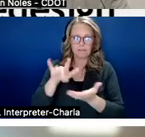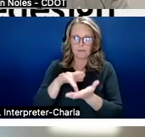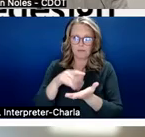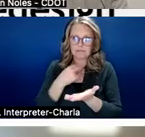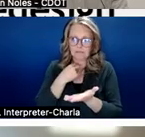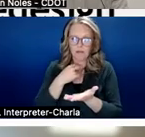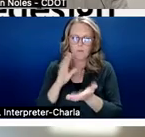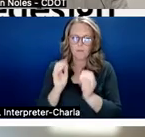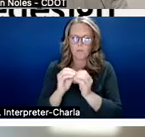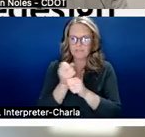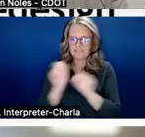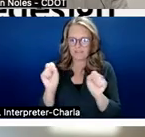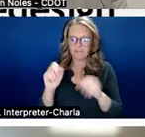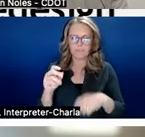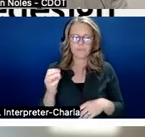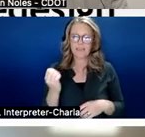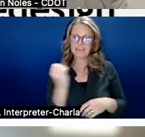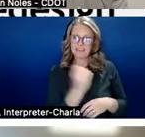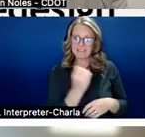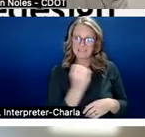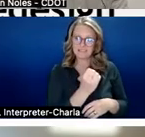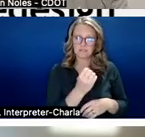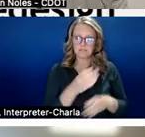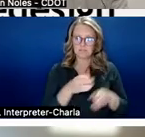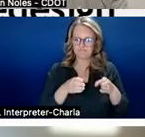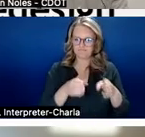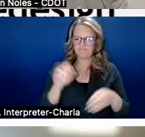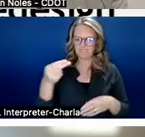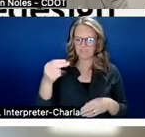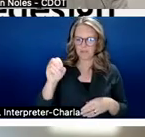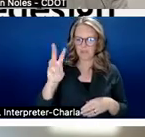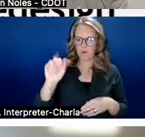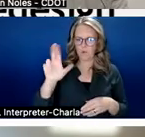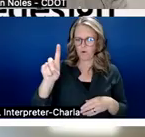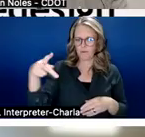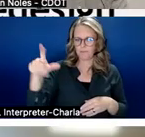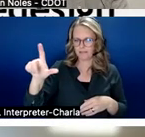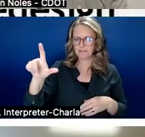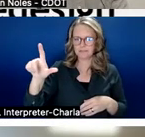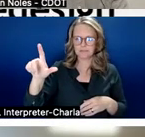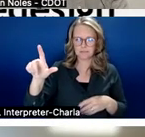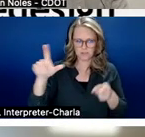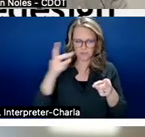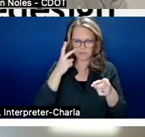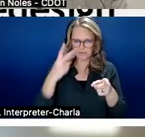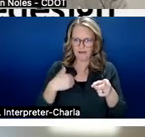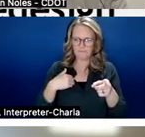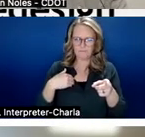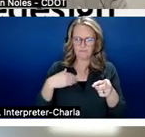On the east leg on Howard Place, you can see there's a curb extension on the north side.